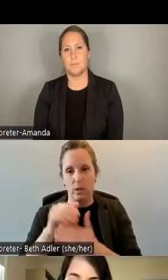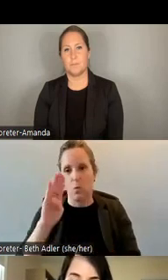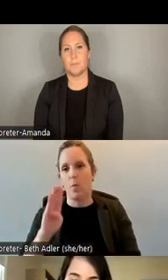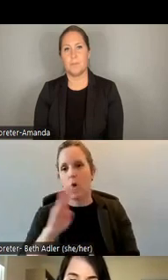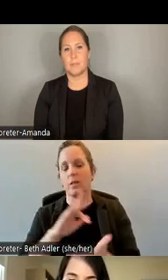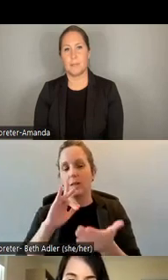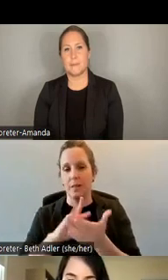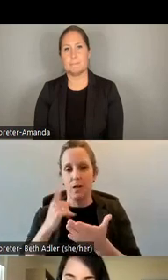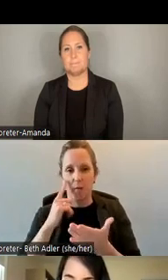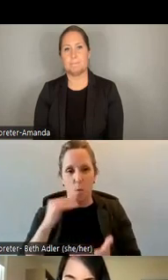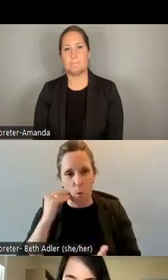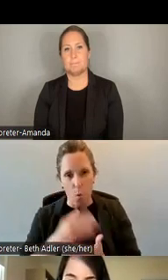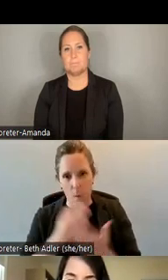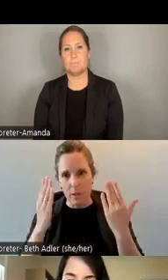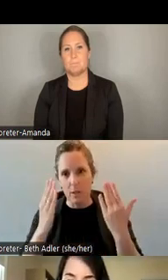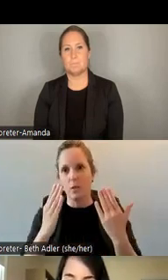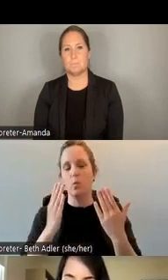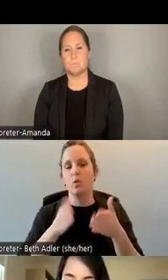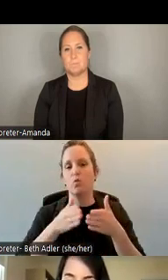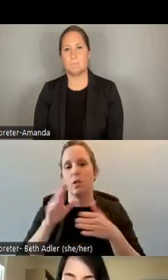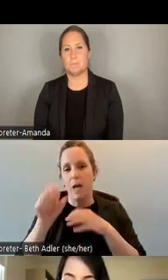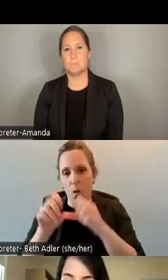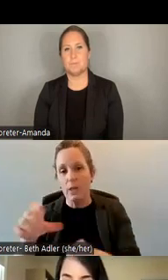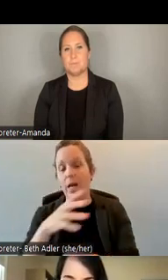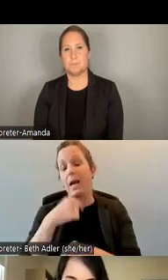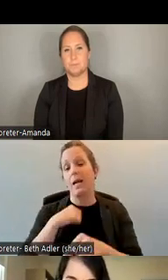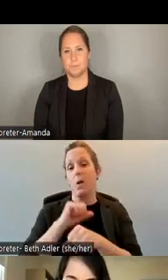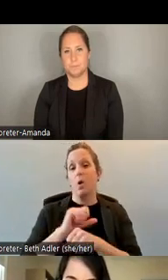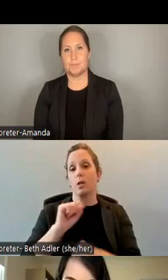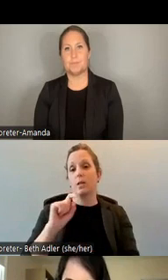Outreach and also I worked at St Francis house during my third year of rotation which is a day